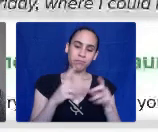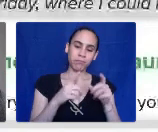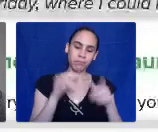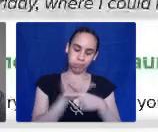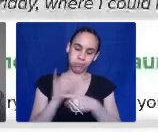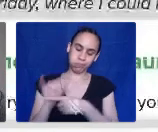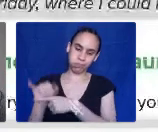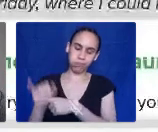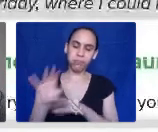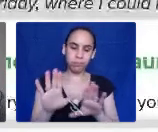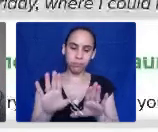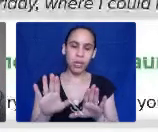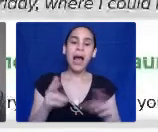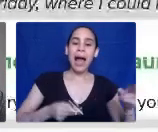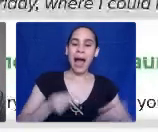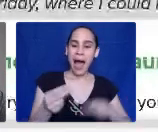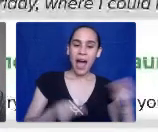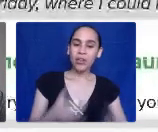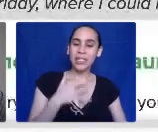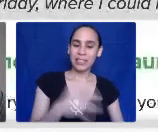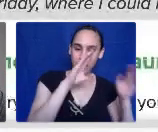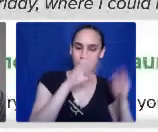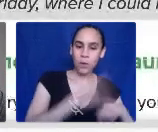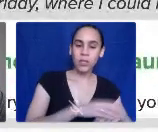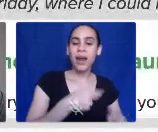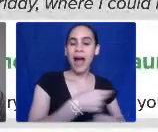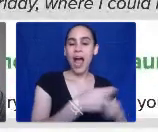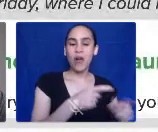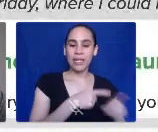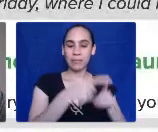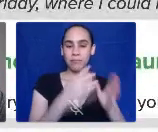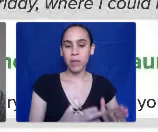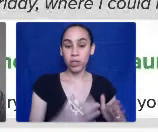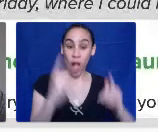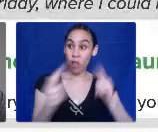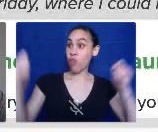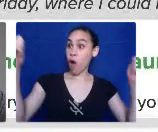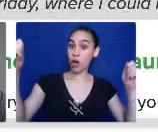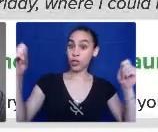hiring is usually about hiring specialists the larger the company the more specialized knowledge